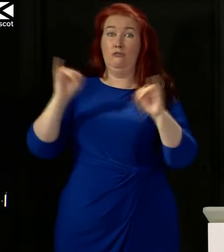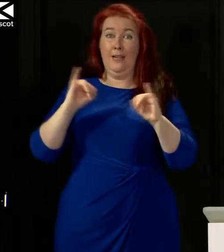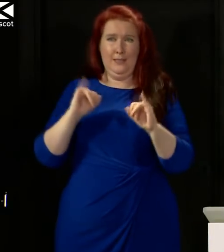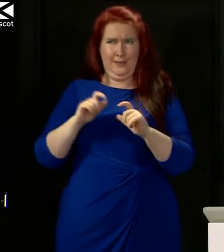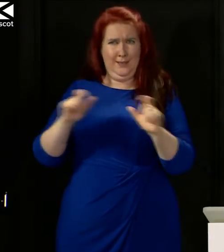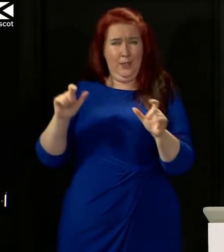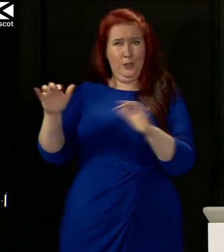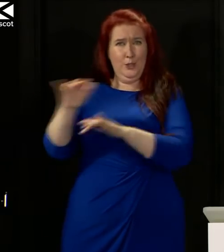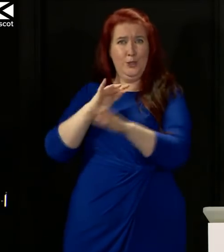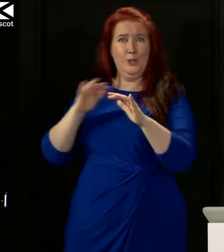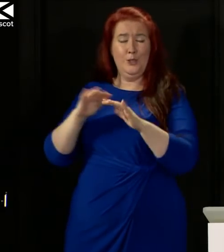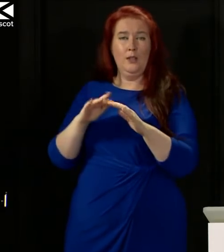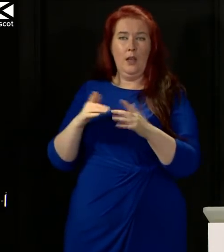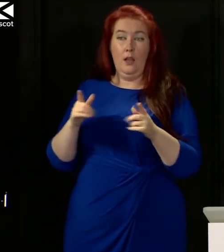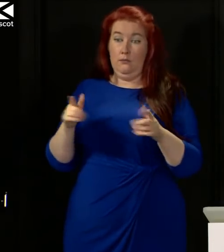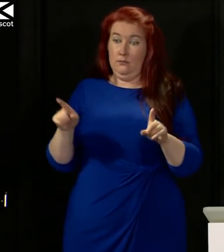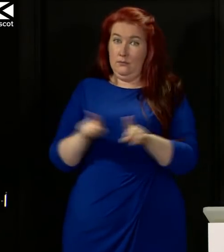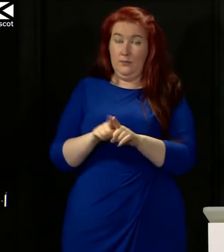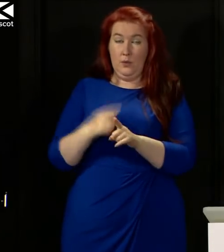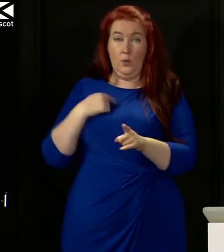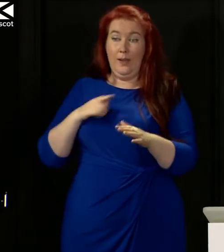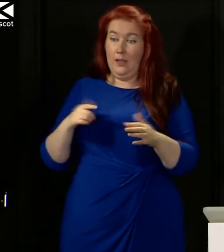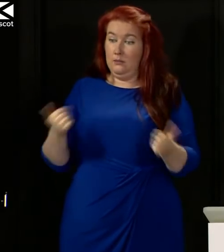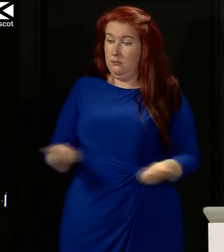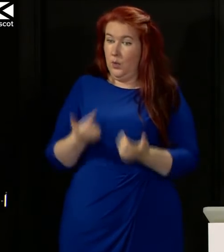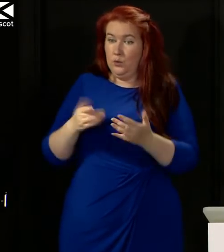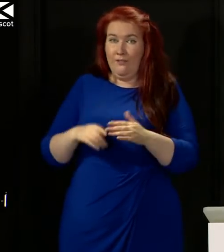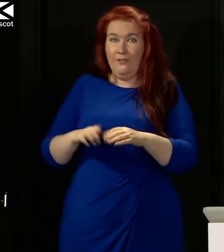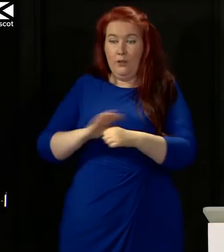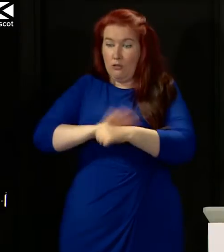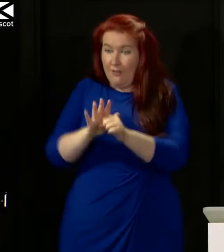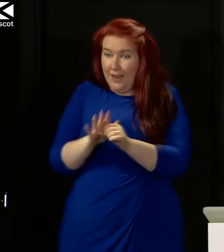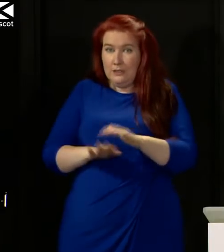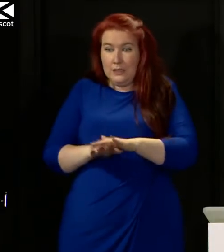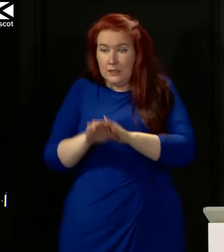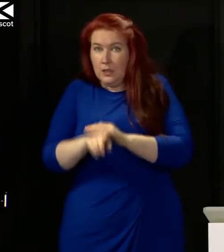if anything as we come out of this it becomes more important that we complete the transition